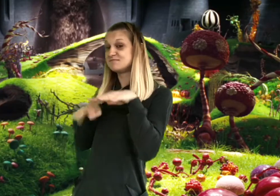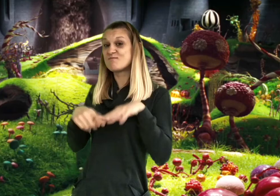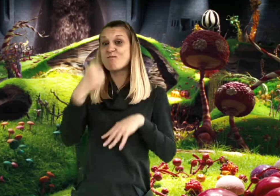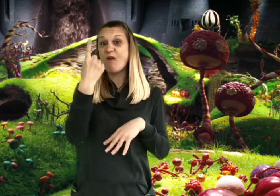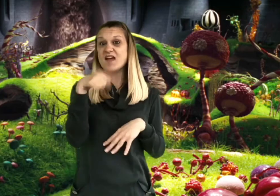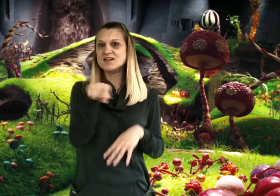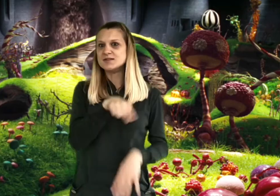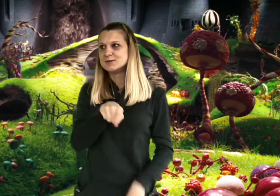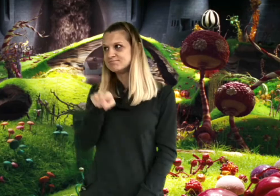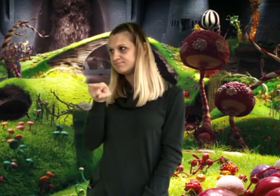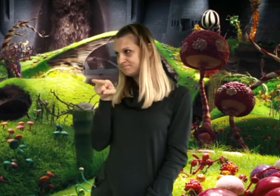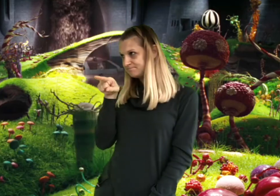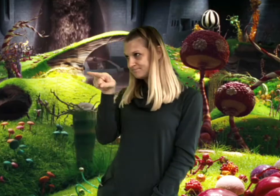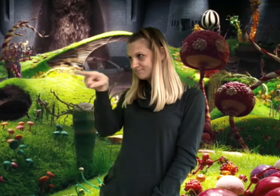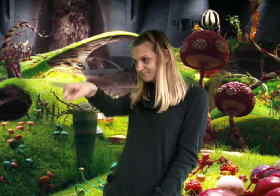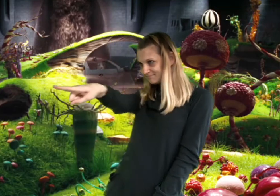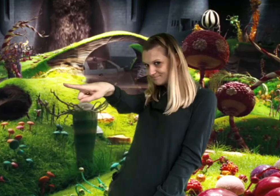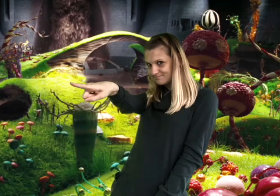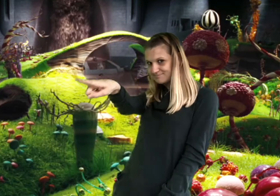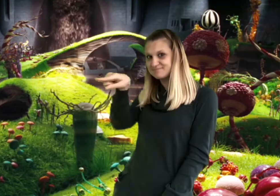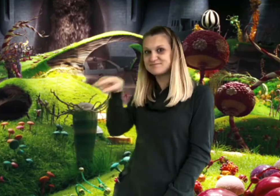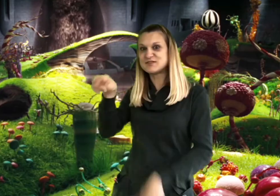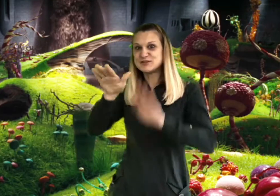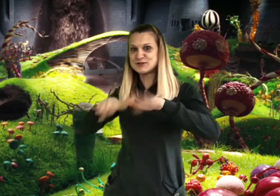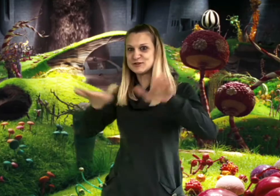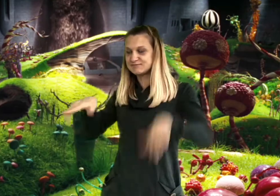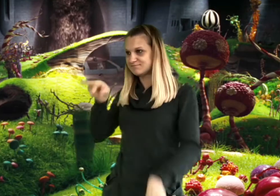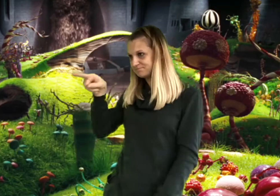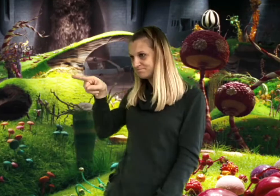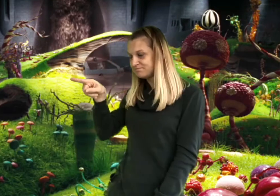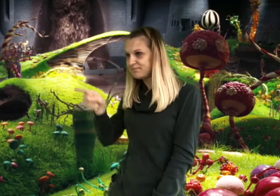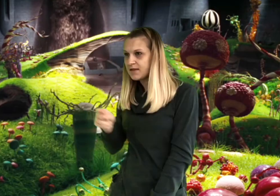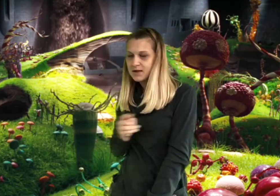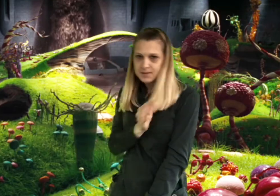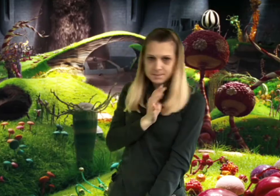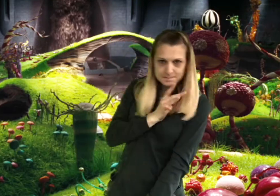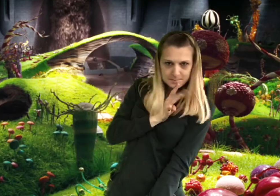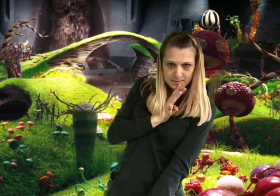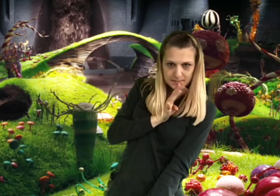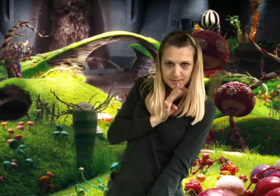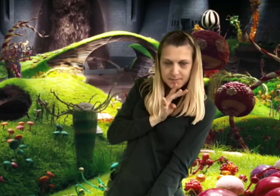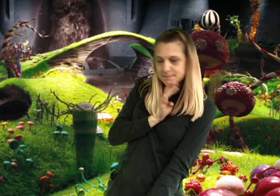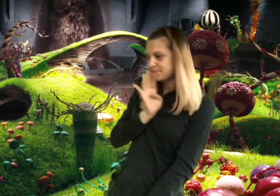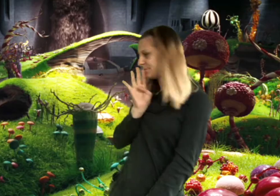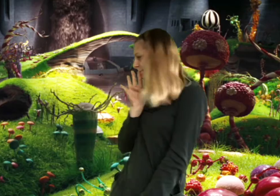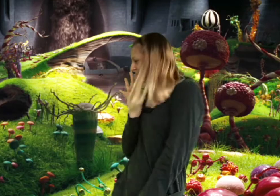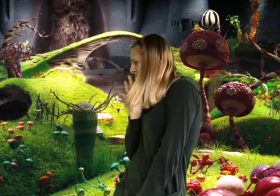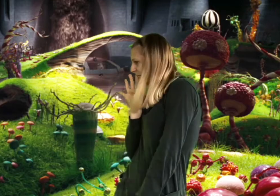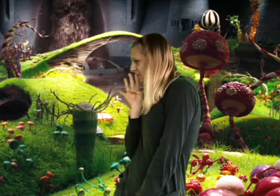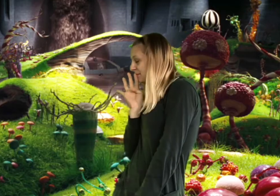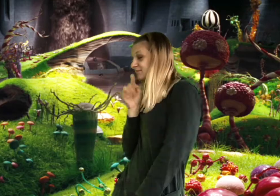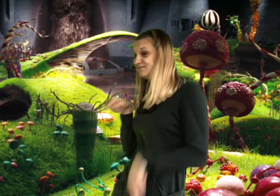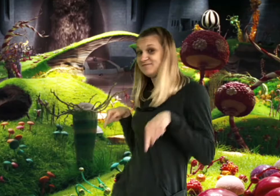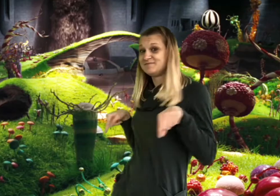One of them pointed towards the children, and then he whispered something to the other four,